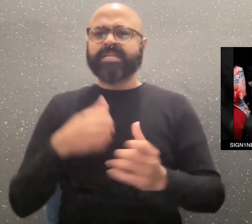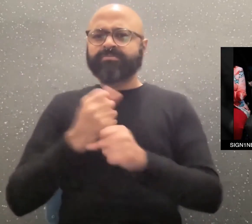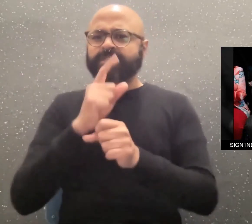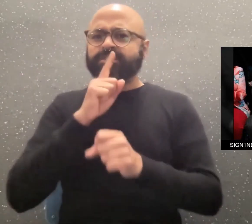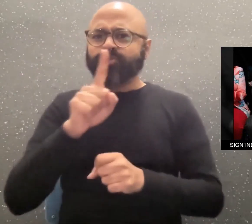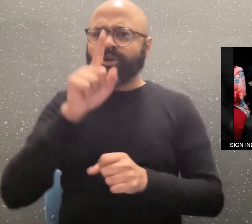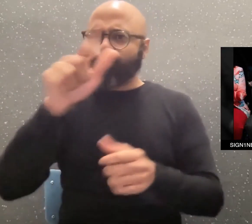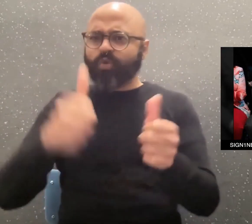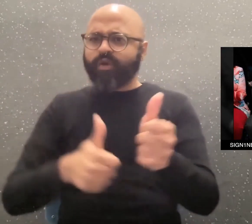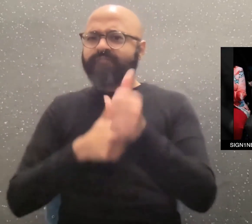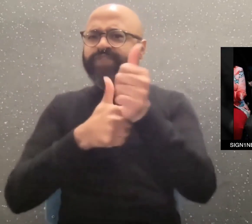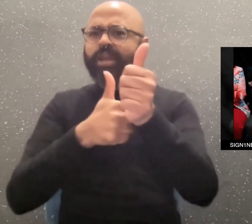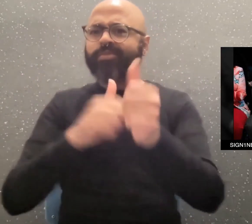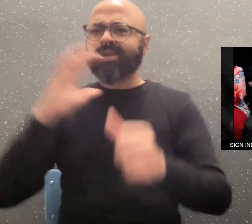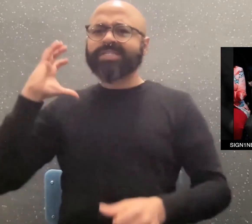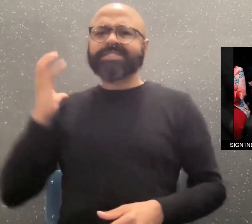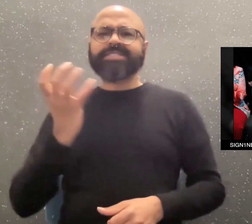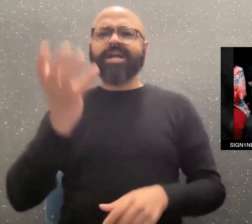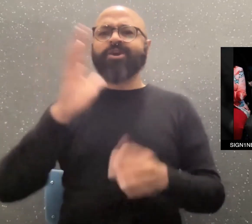make sure you're following Sign1News on Instagram